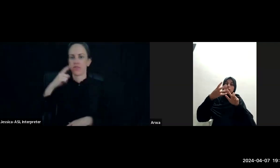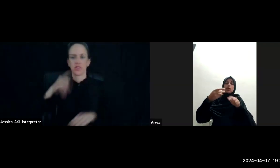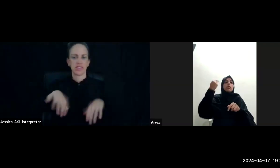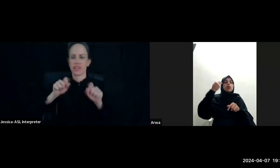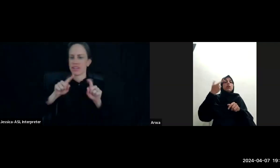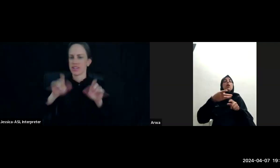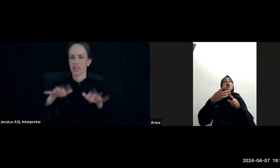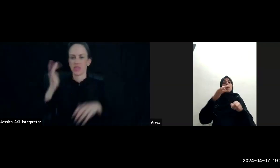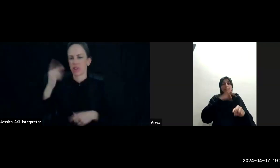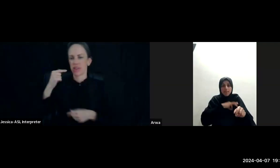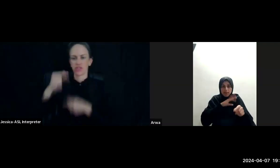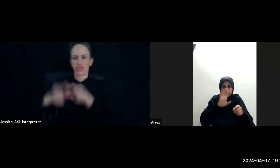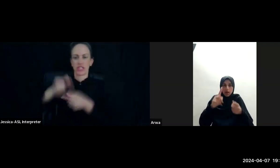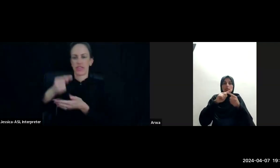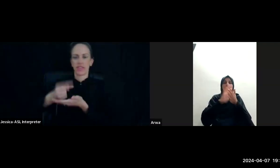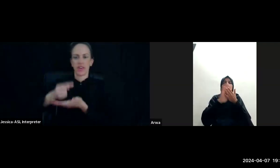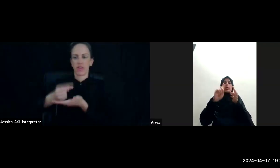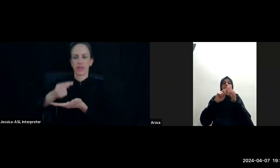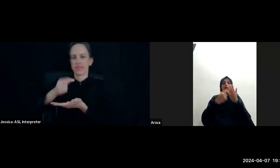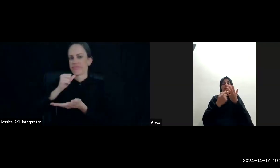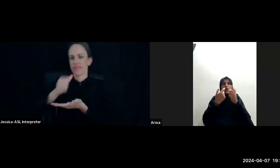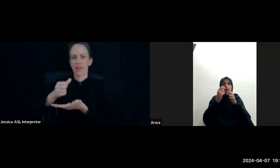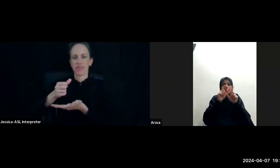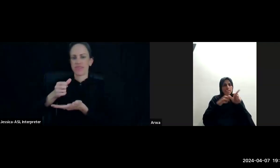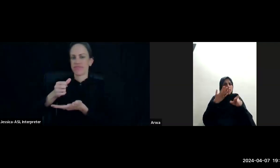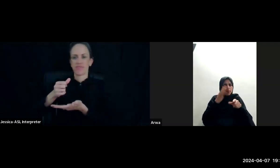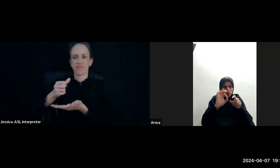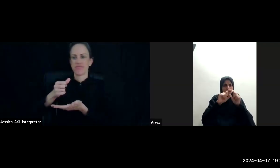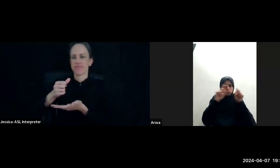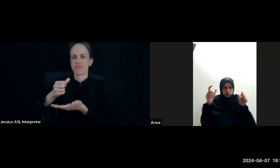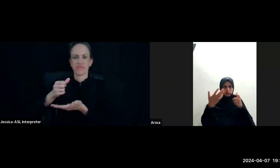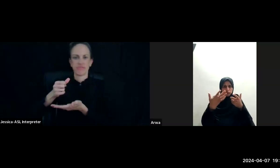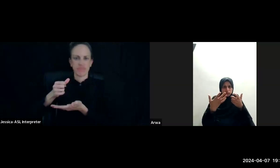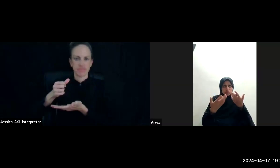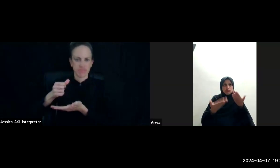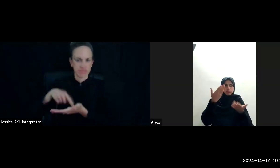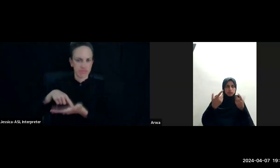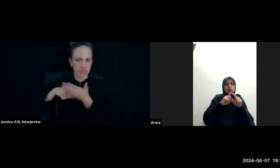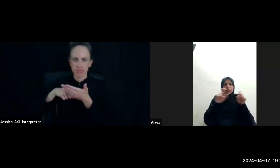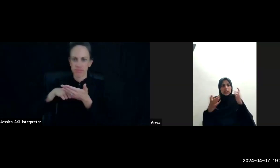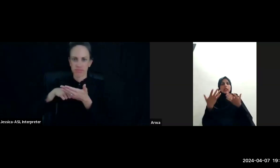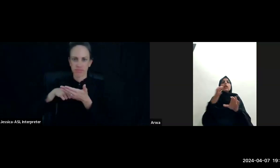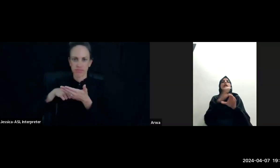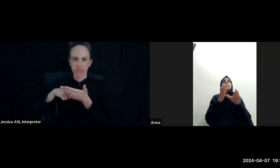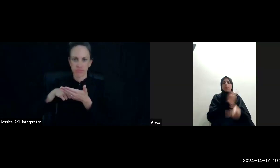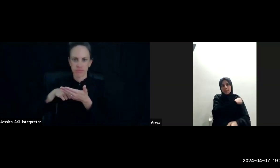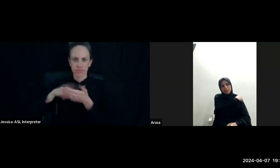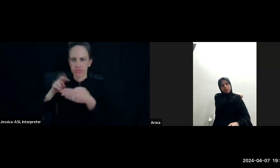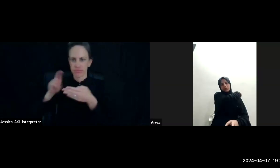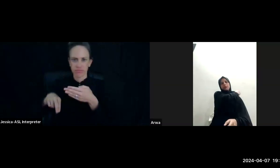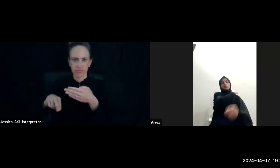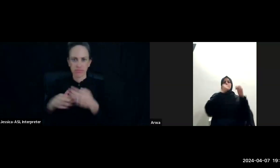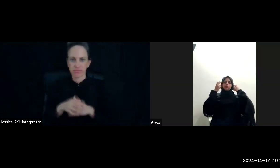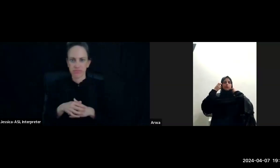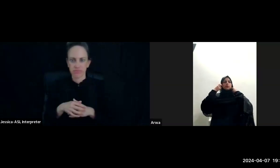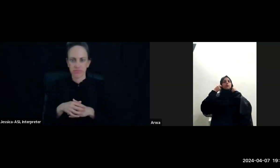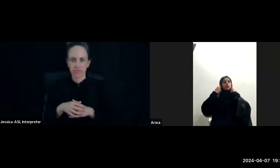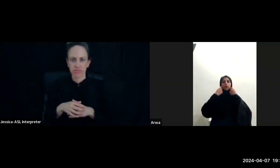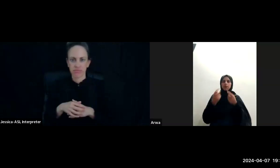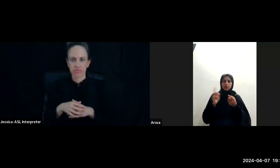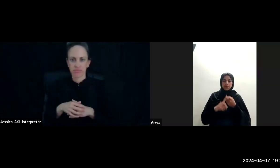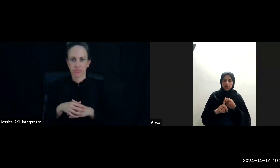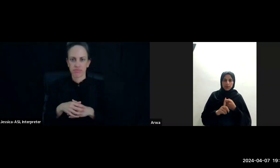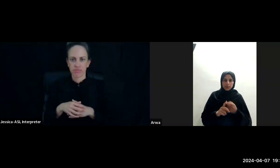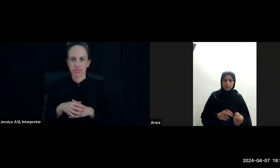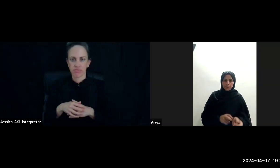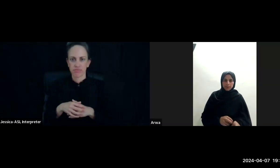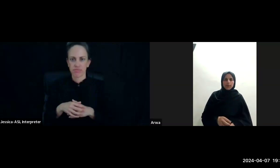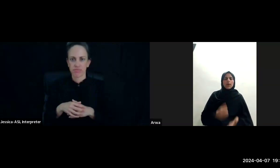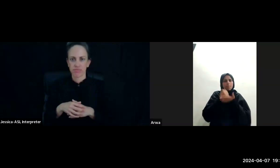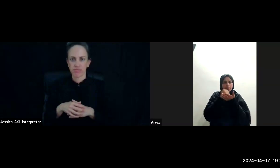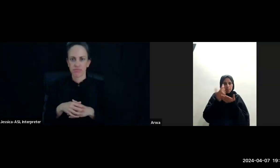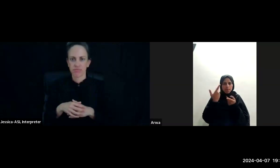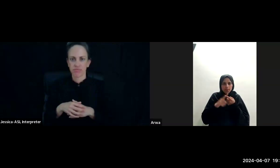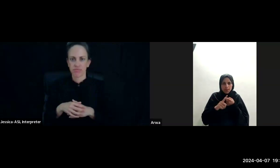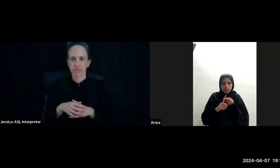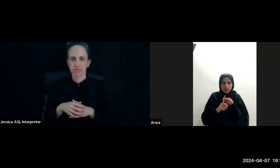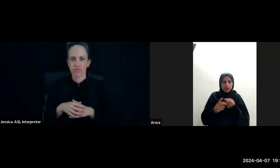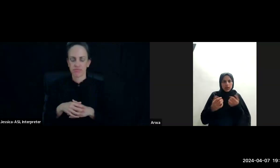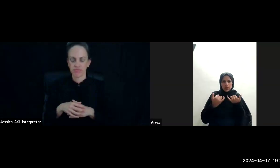other things are not still in the pipeline of describing practice. Okay right now let me go